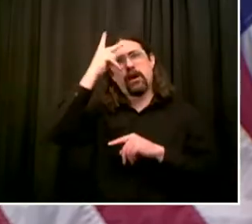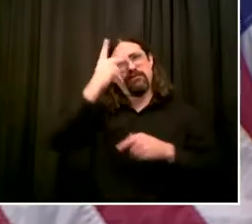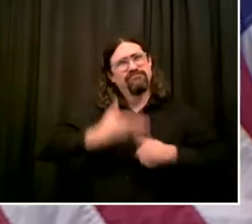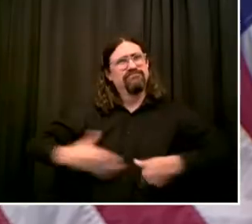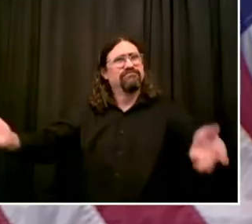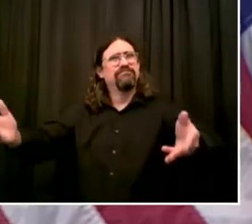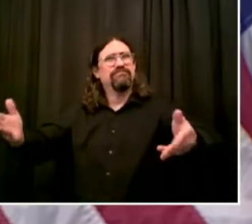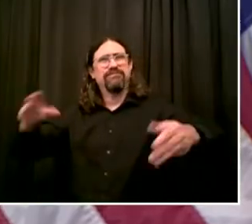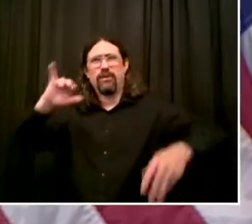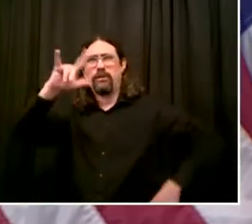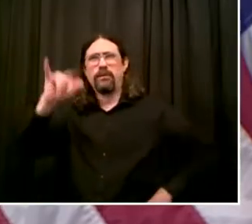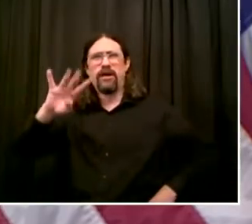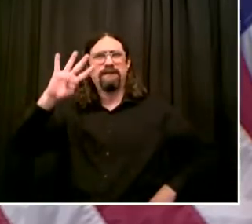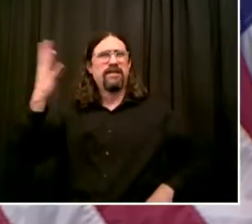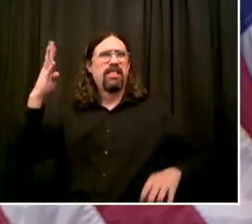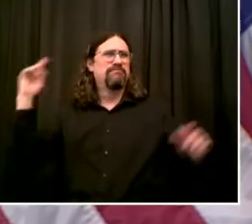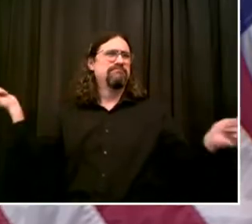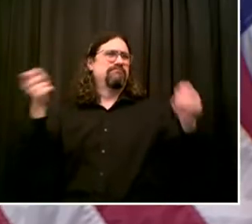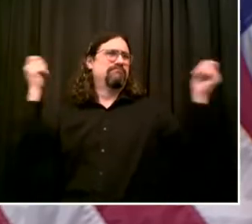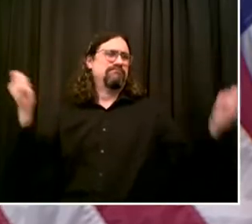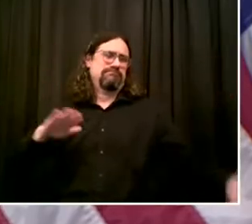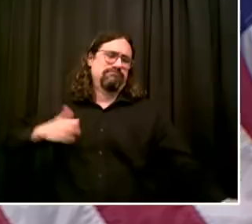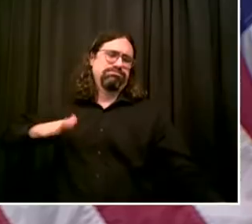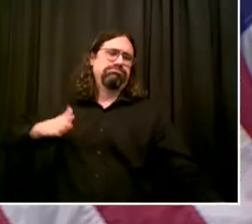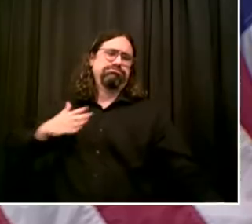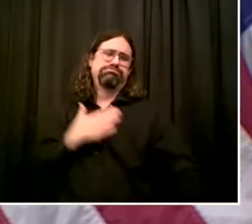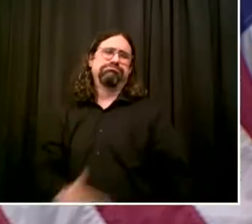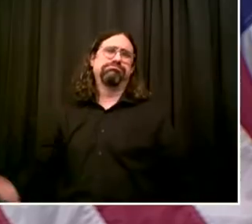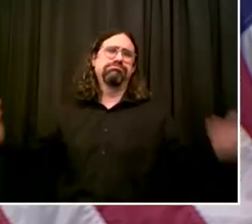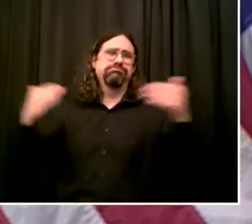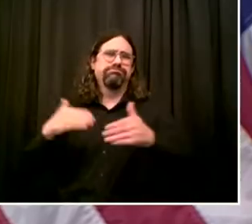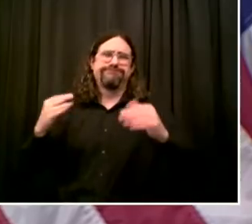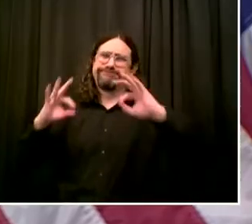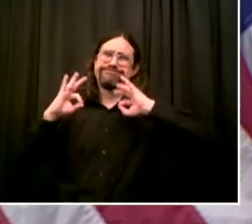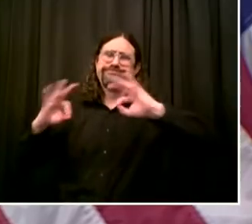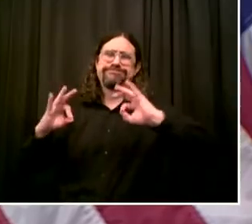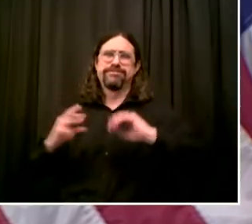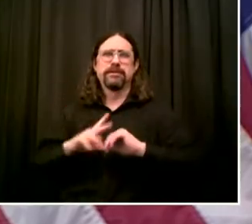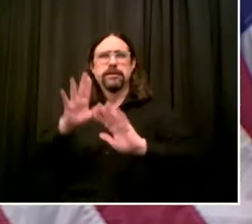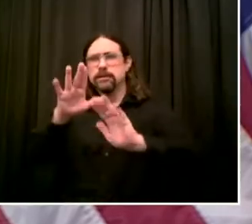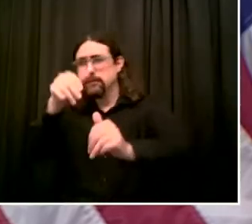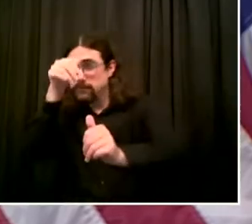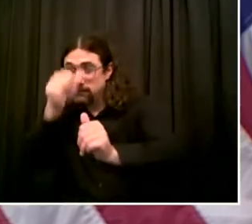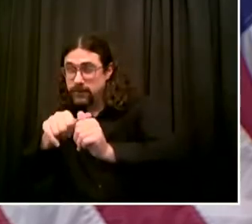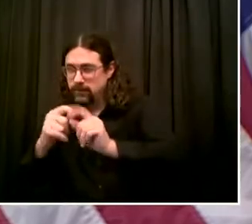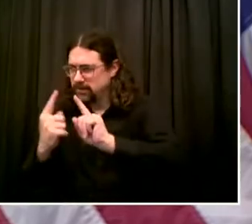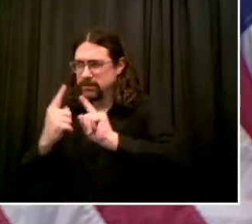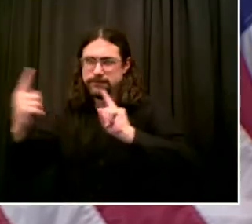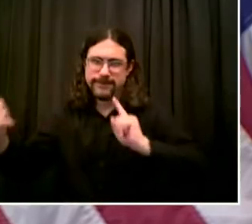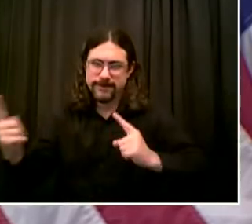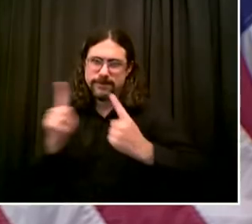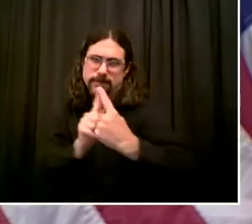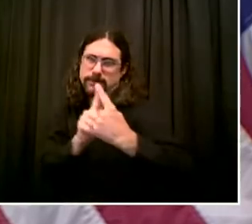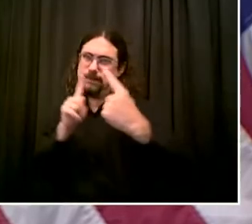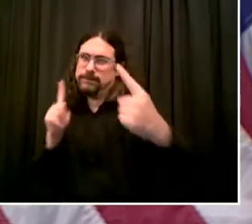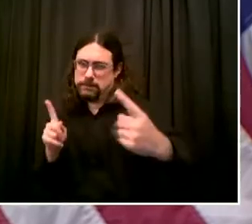APRCCTIE APPROPRIATE SOCIAL DISTANCING AND WHERE THFAE CE COVERINGS BUT IT IS TIME FOR BARBECUING TO COME BACK IN OUR PARKS AND THEY ILWLB E OPEN IN THE NCIOMING DAYS FOR THIS